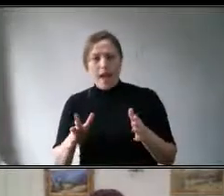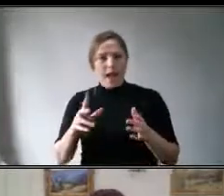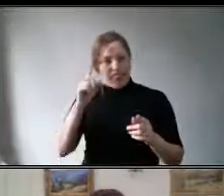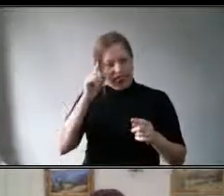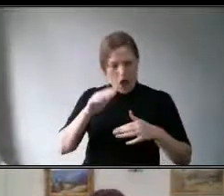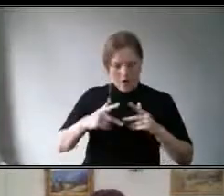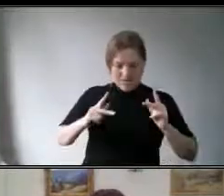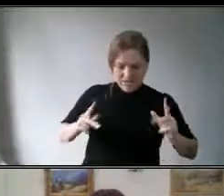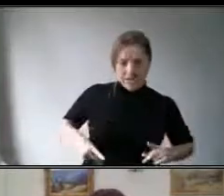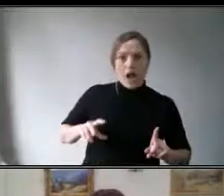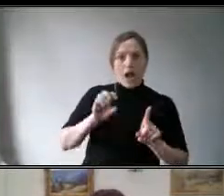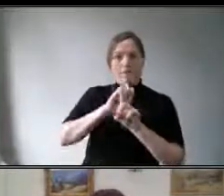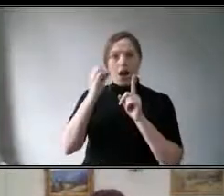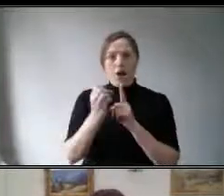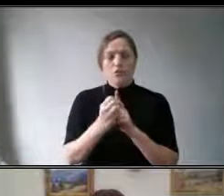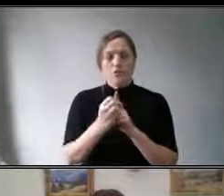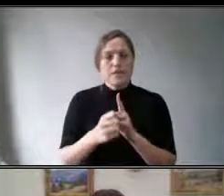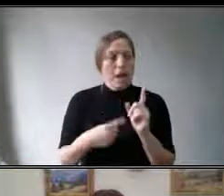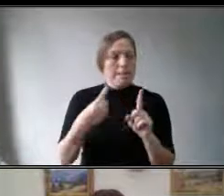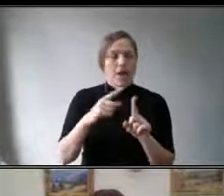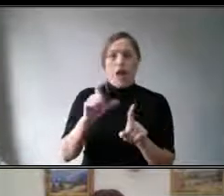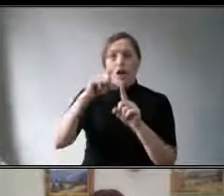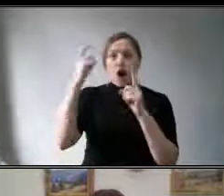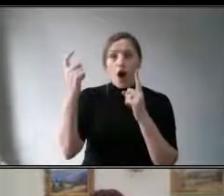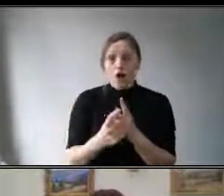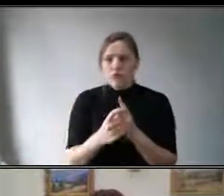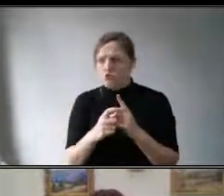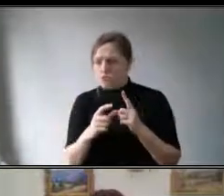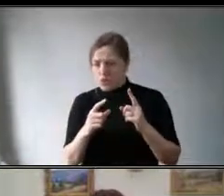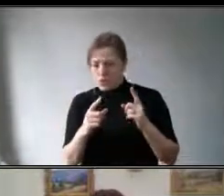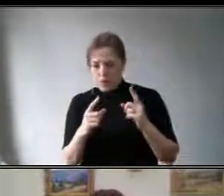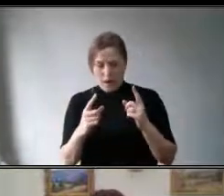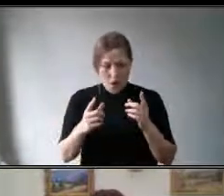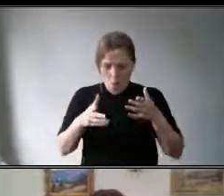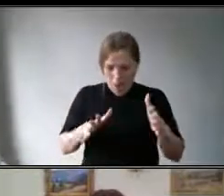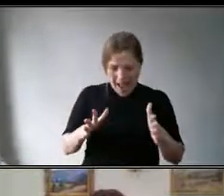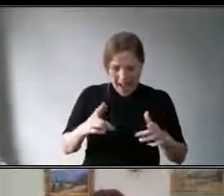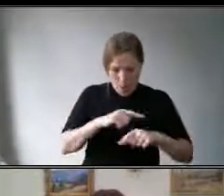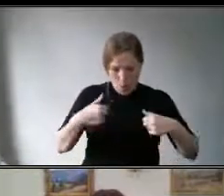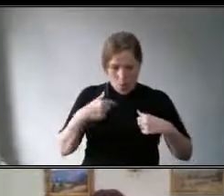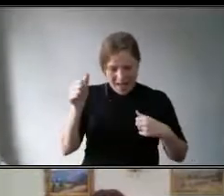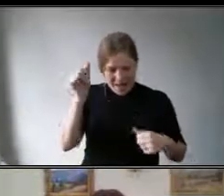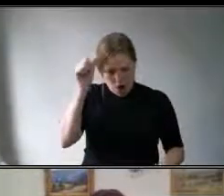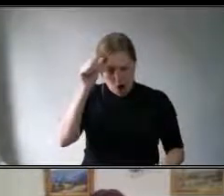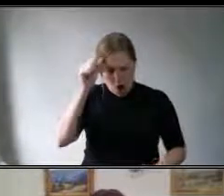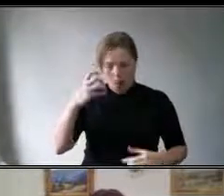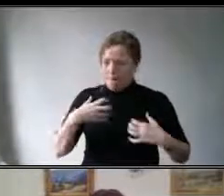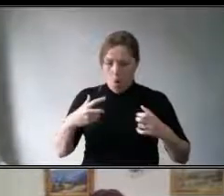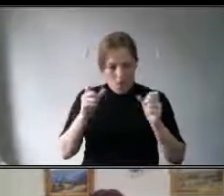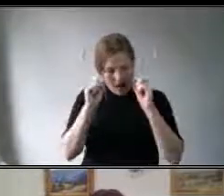culturally just increased inc being inclusive so i think as a whole the program was really beneficial